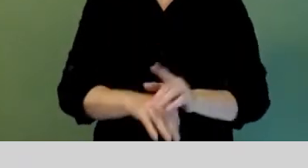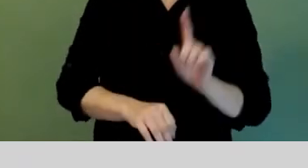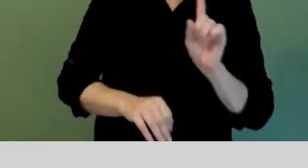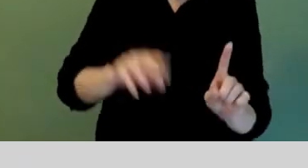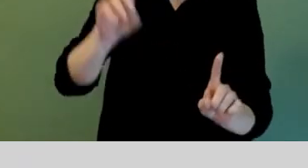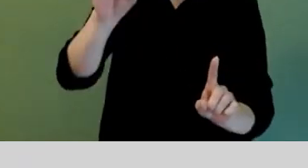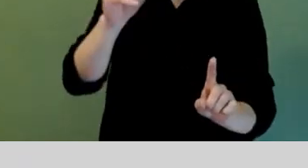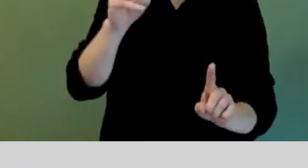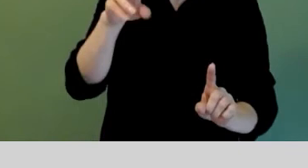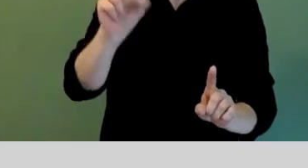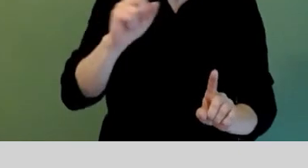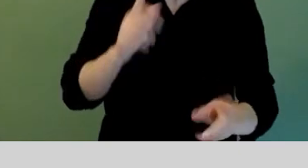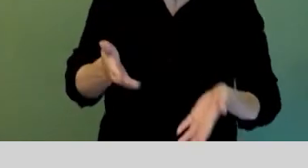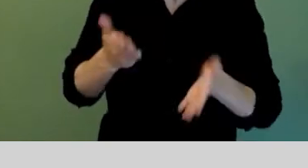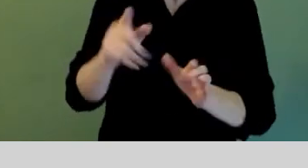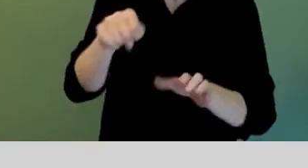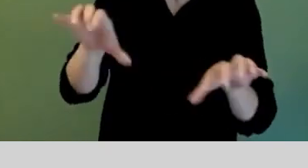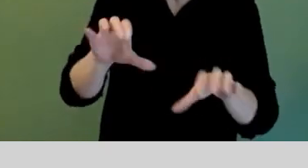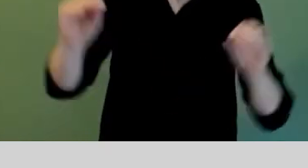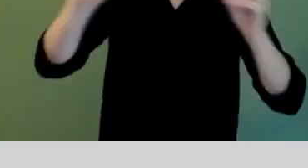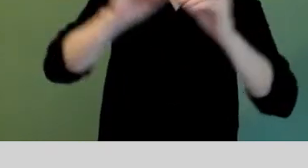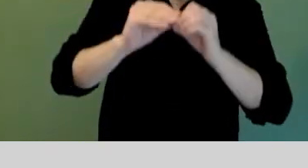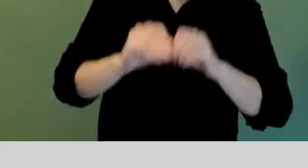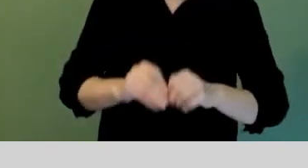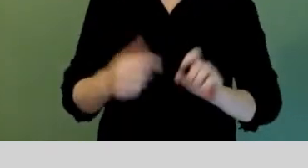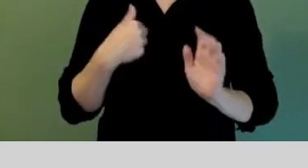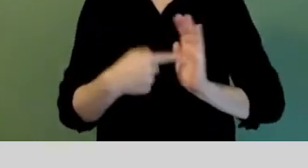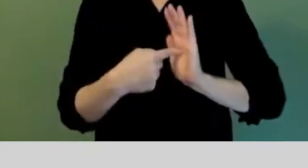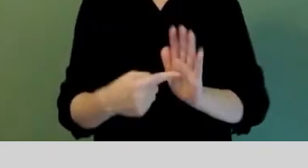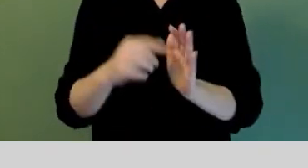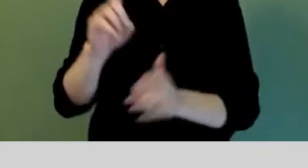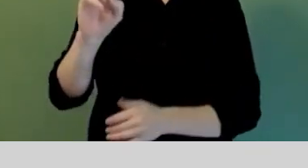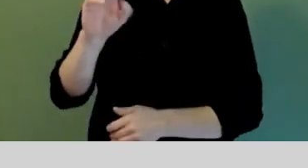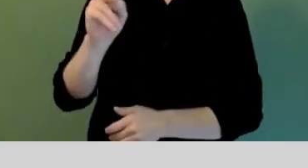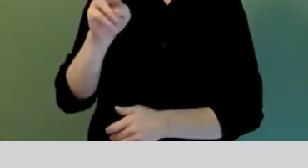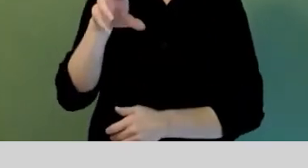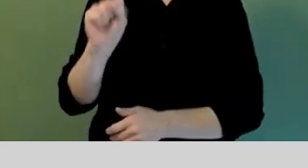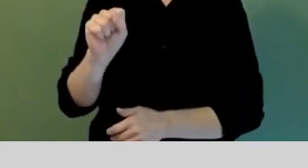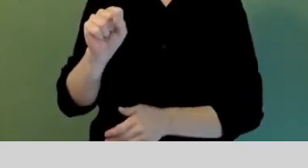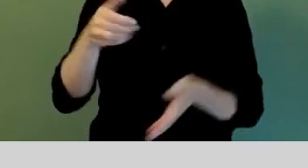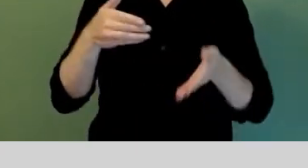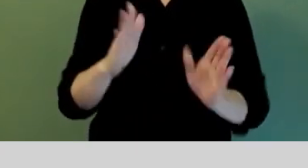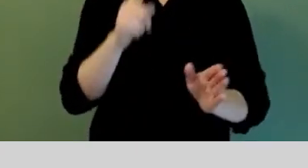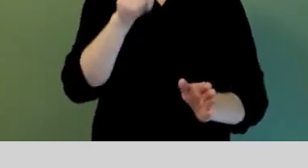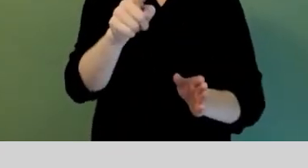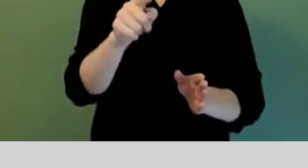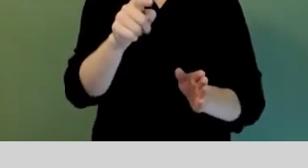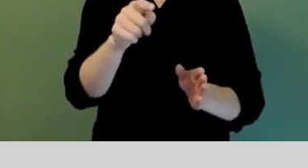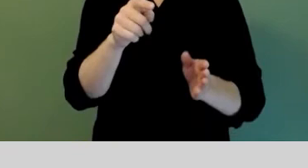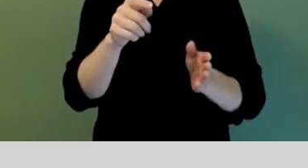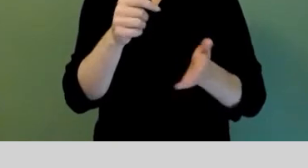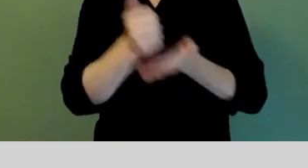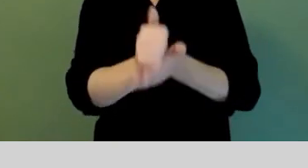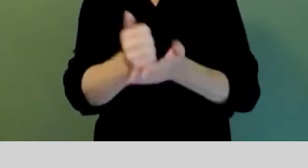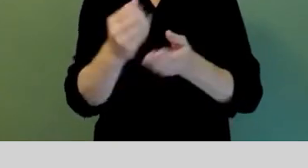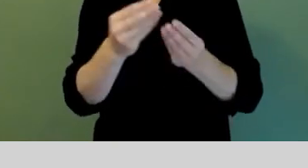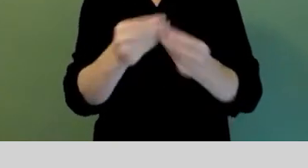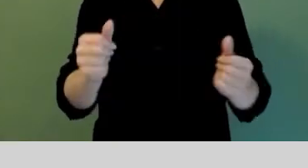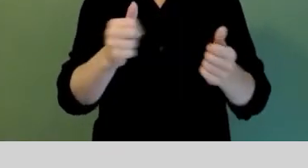I wanna show you how open up ways to solve programs that other languages have solved with things just like anonymous blocks.